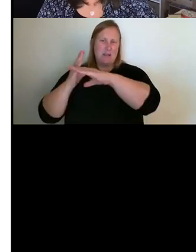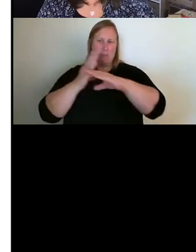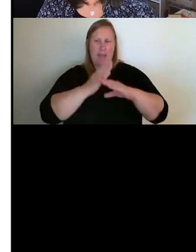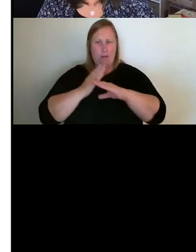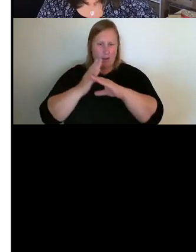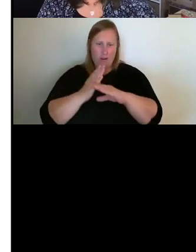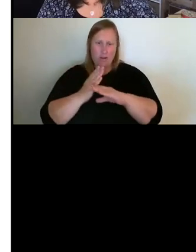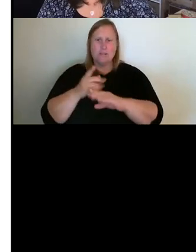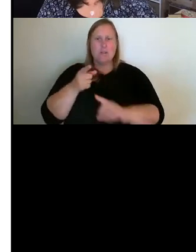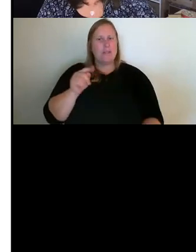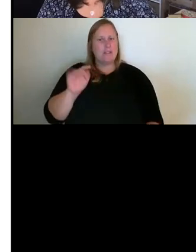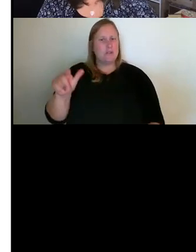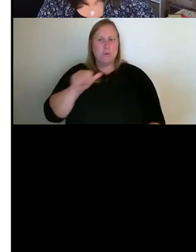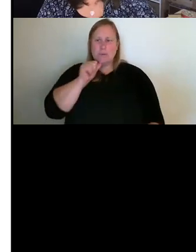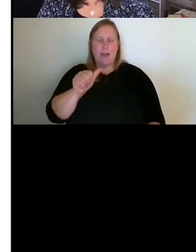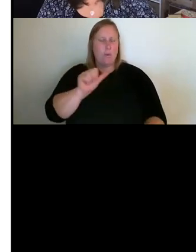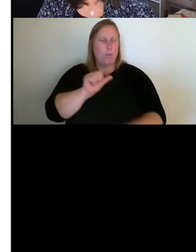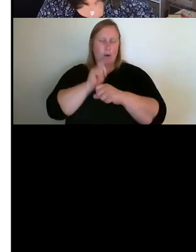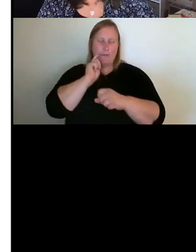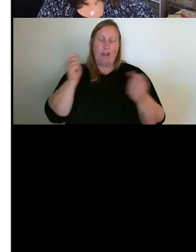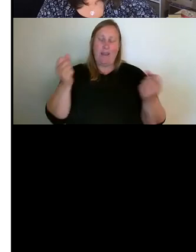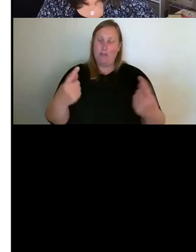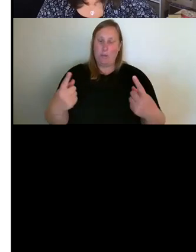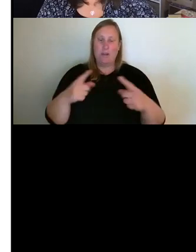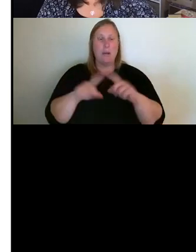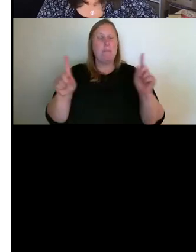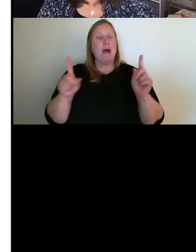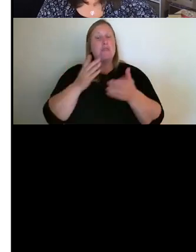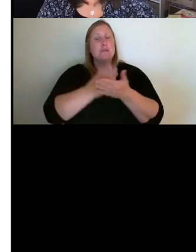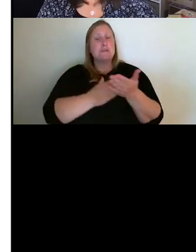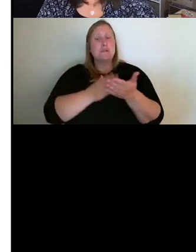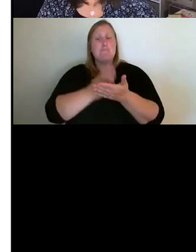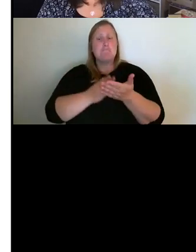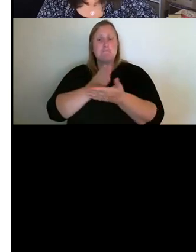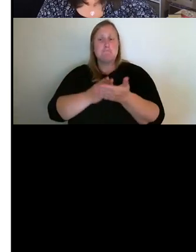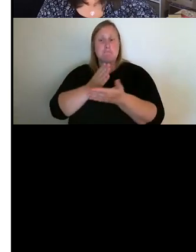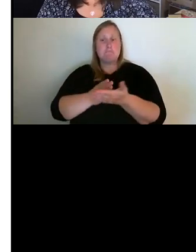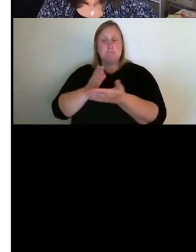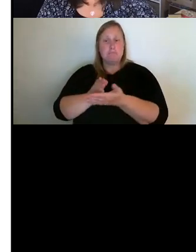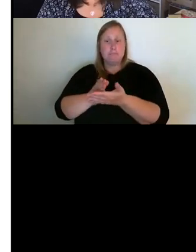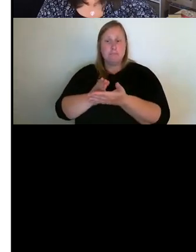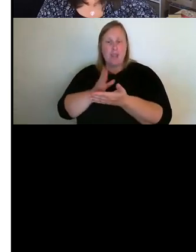This tool won't work for everyone, but there are some components that are helpful for those that are